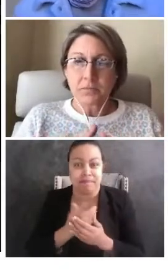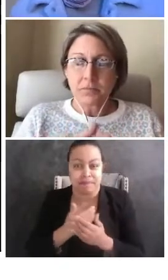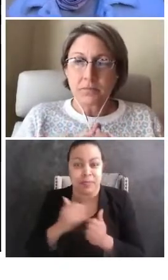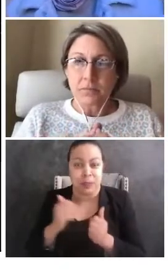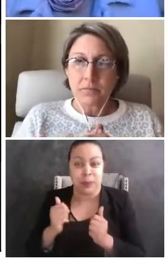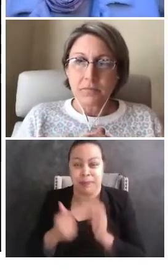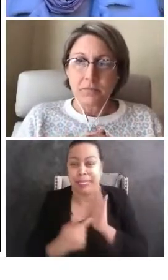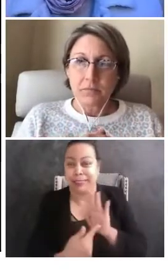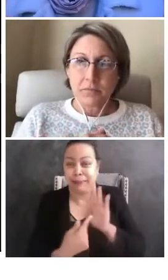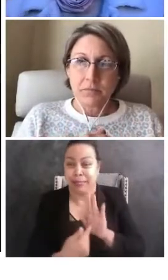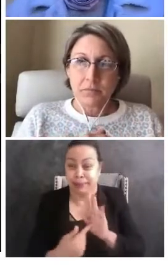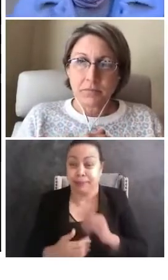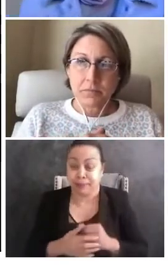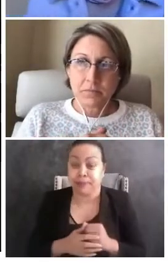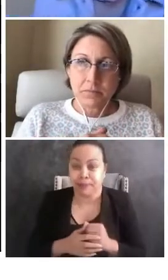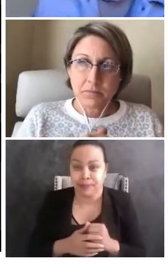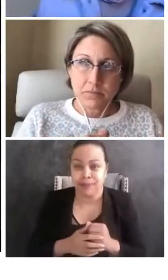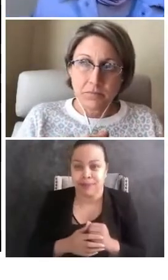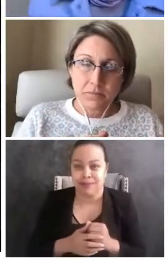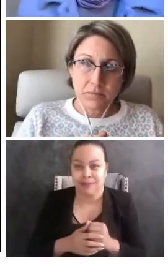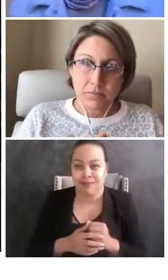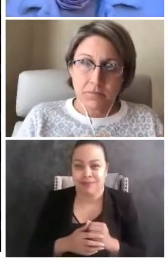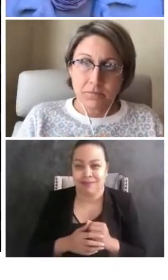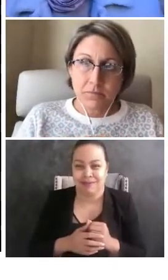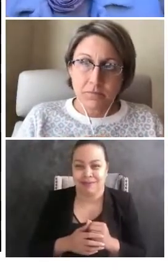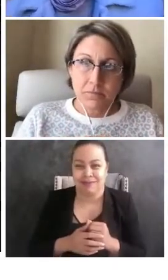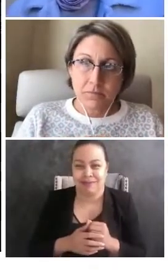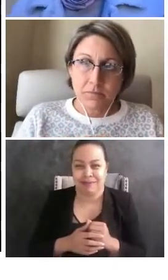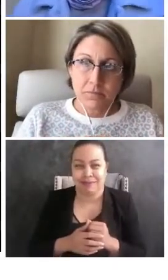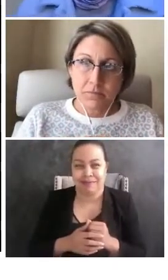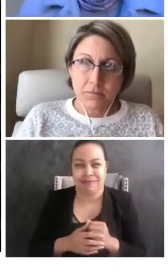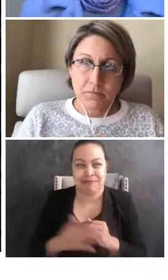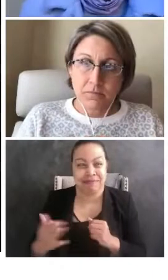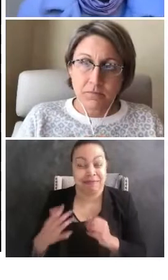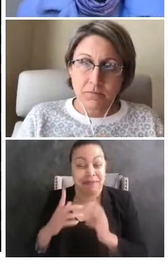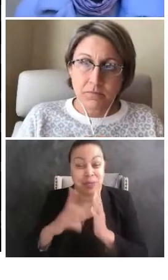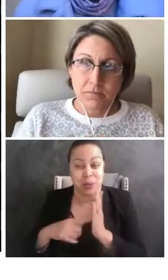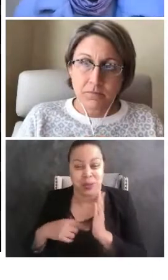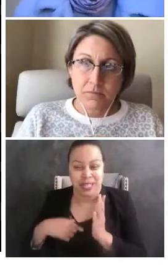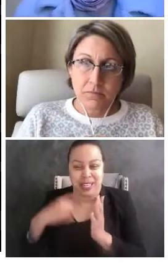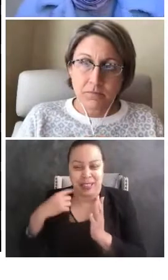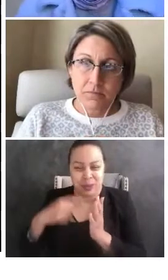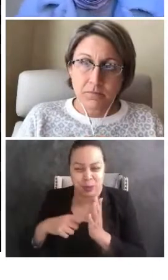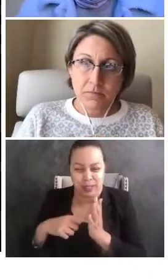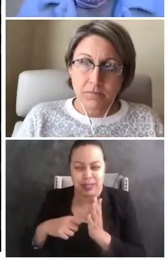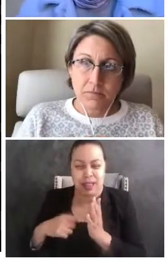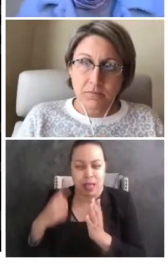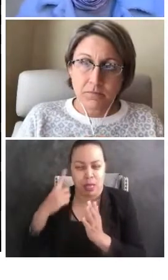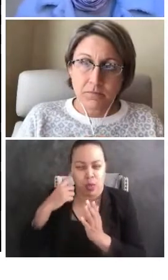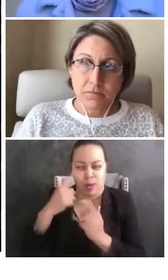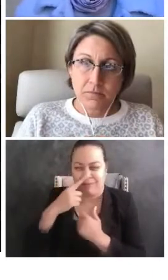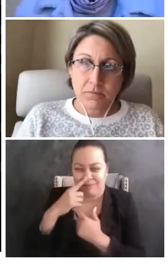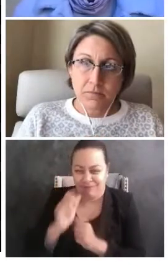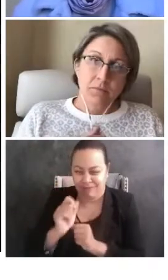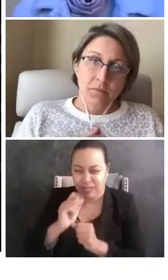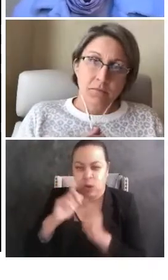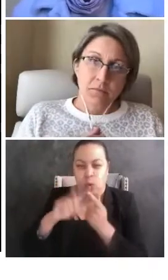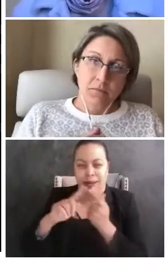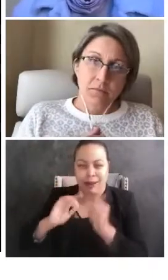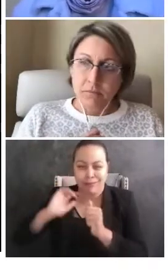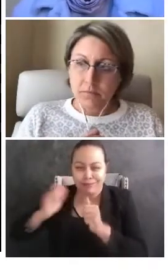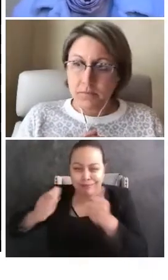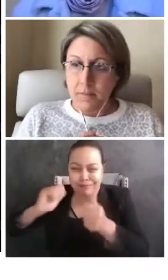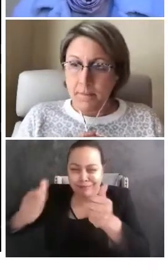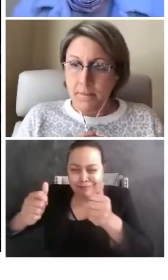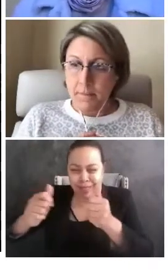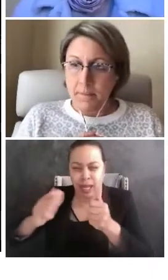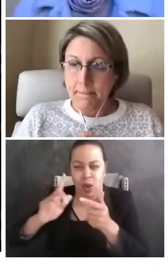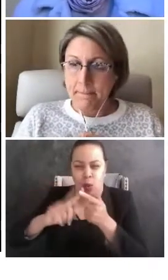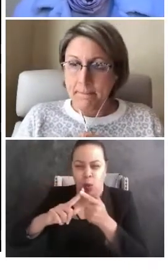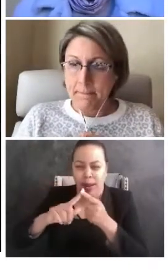Jeffrey: The thing I found intriguing with this artwork was some lessons I didn't even